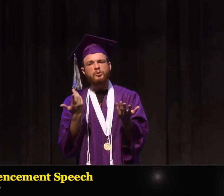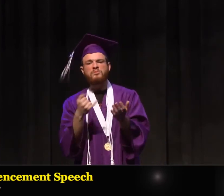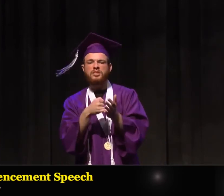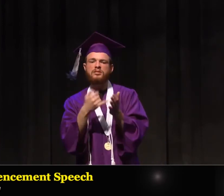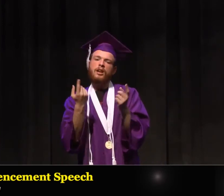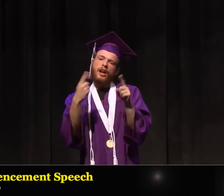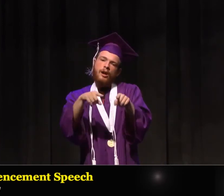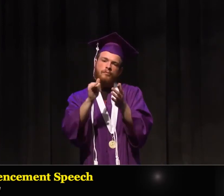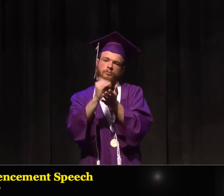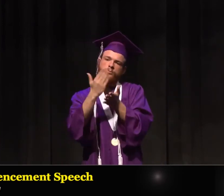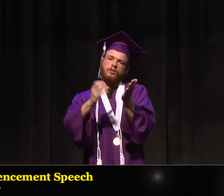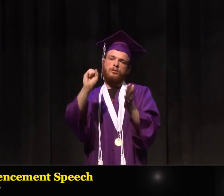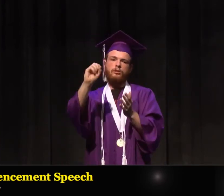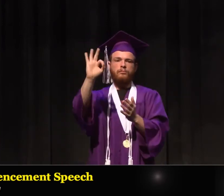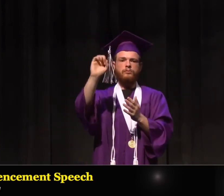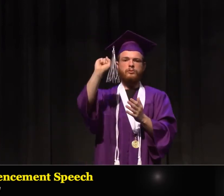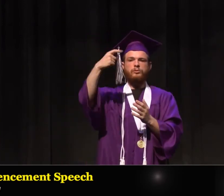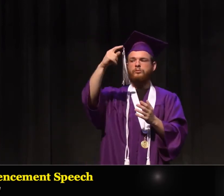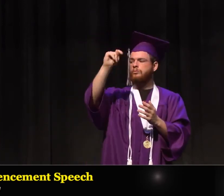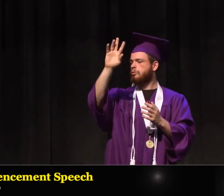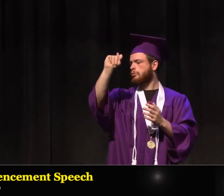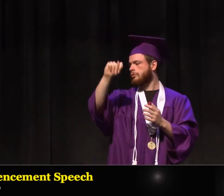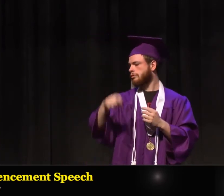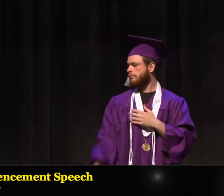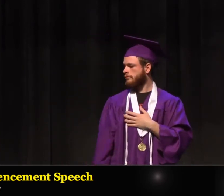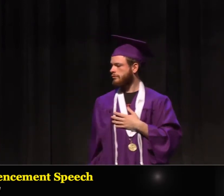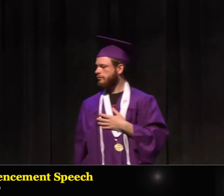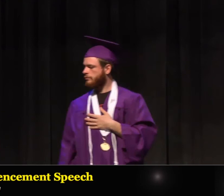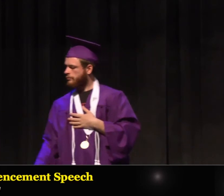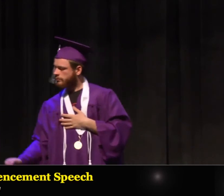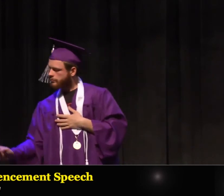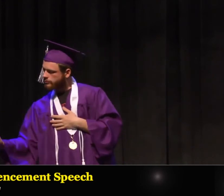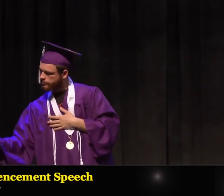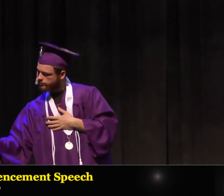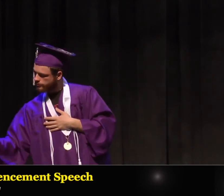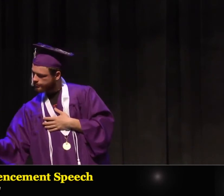but sometimes we accept losing and that's part of the sport.